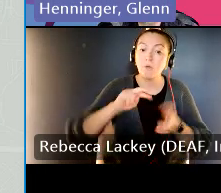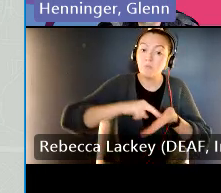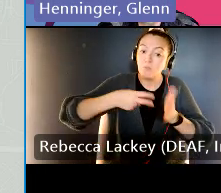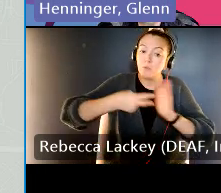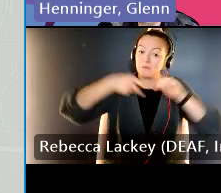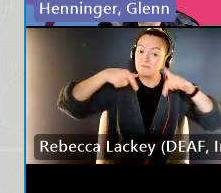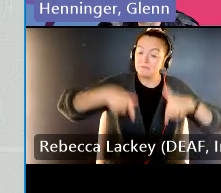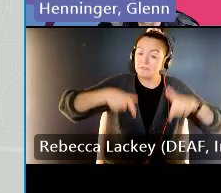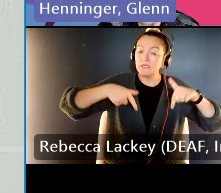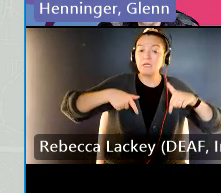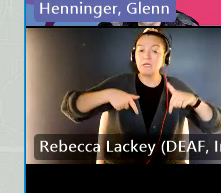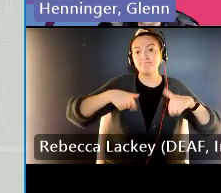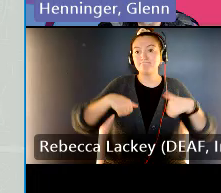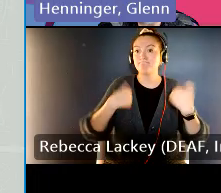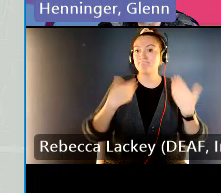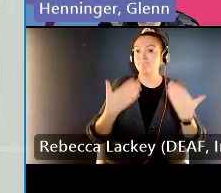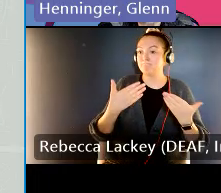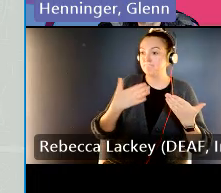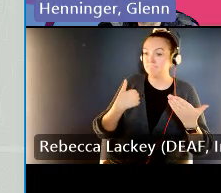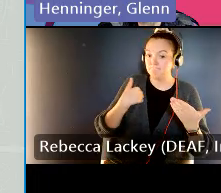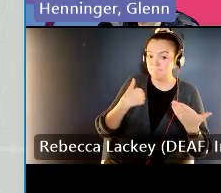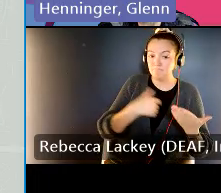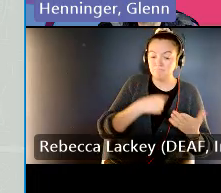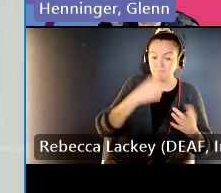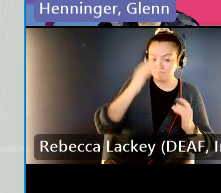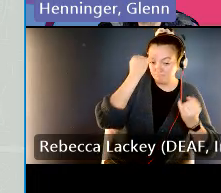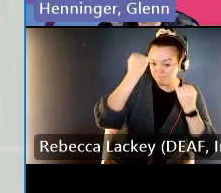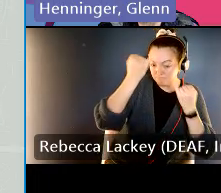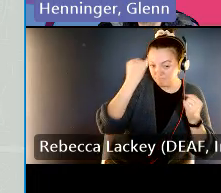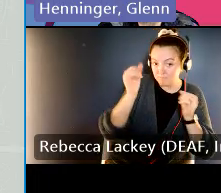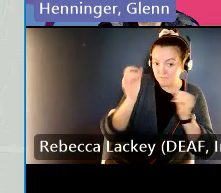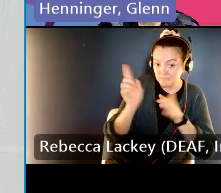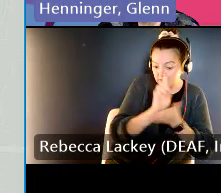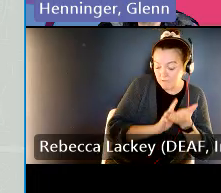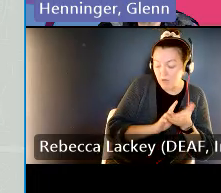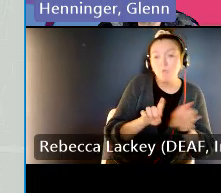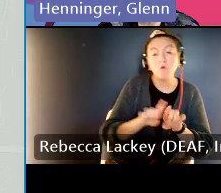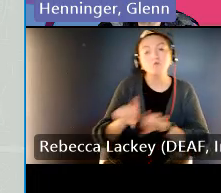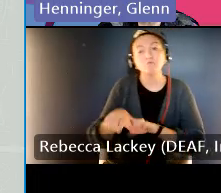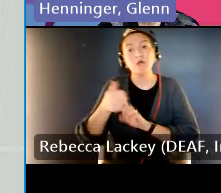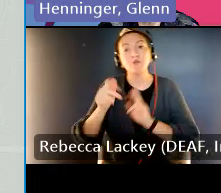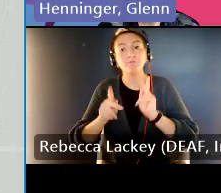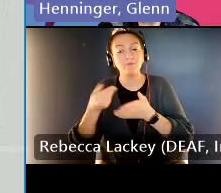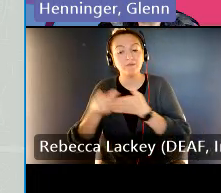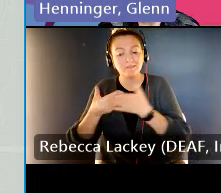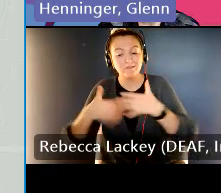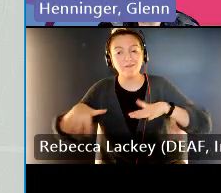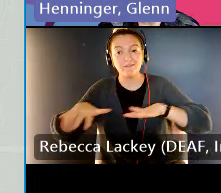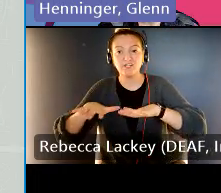just to show you what we came up with as a design, but also to get other folks in the subdivision involved.